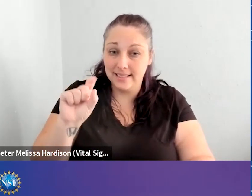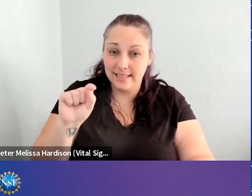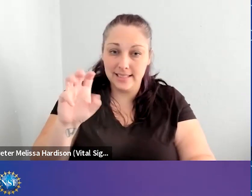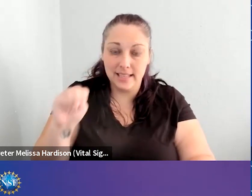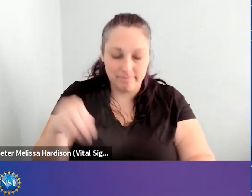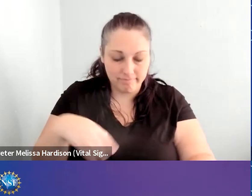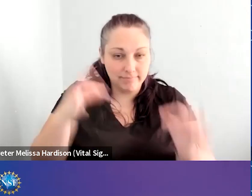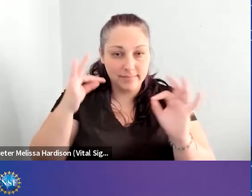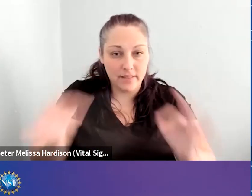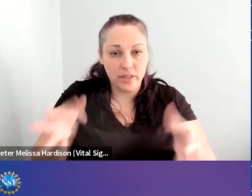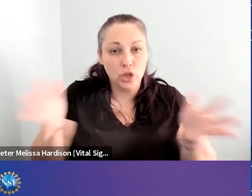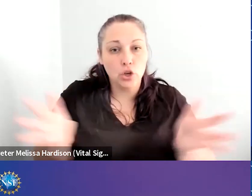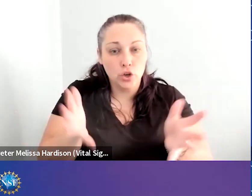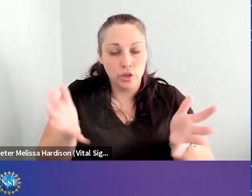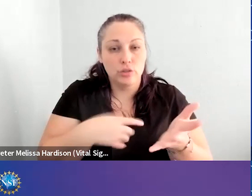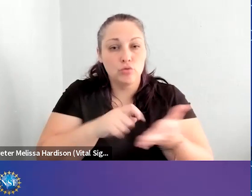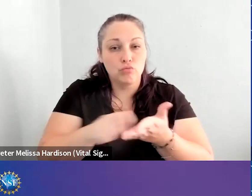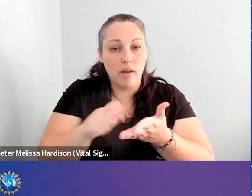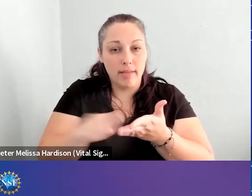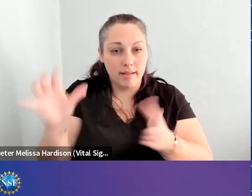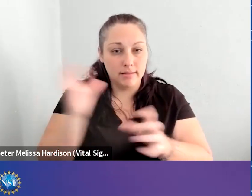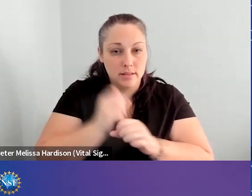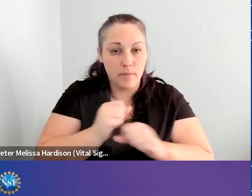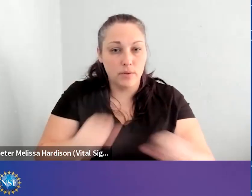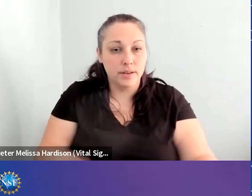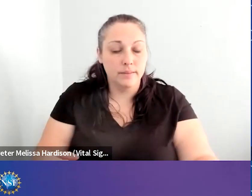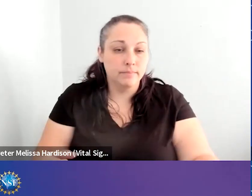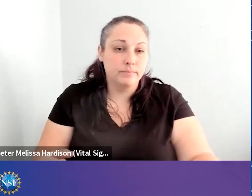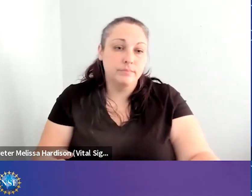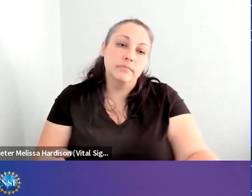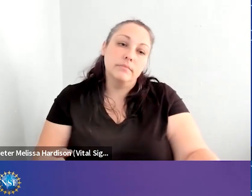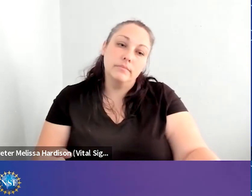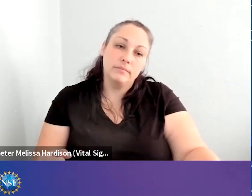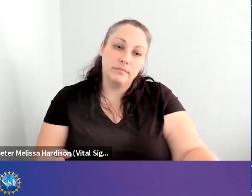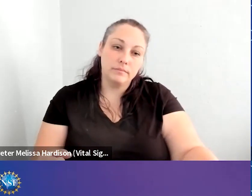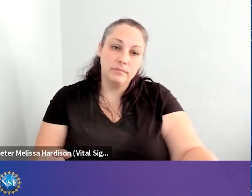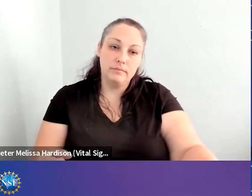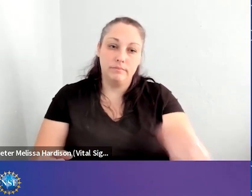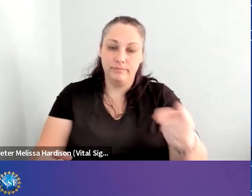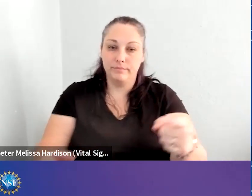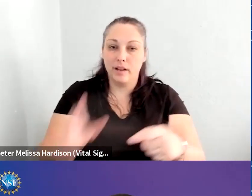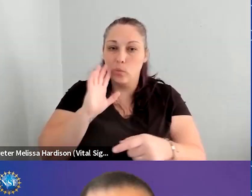Beth Strausser: Thank you. Okay. Luis Cubano: I will say that I will encourage you to contact the program officer for whatever you're applying.